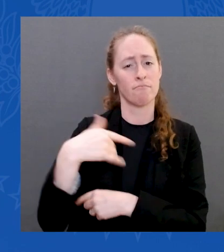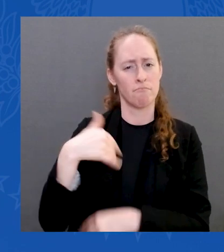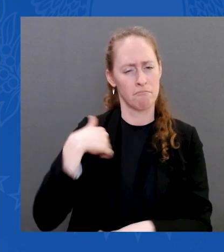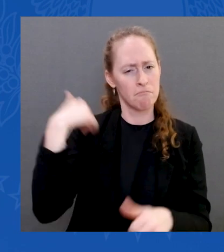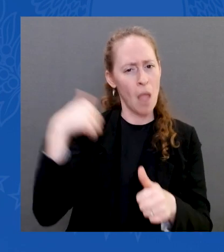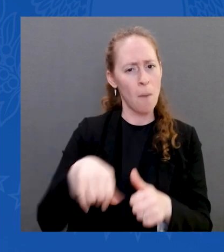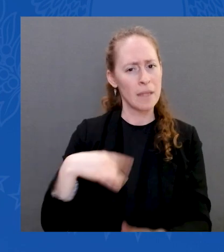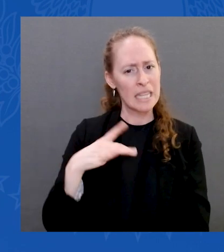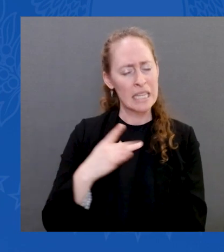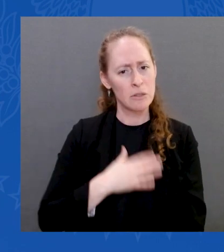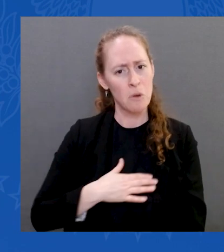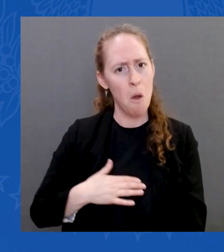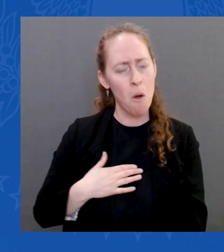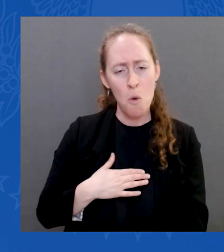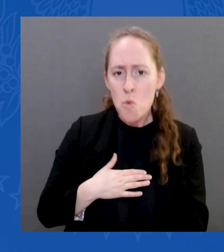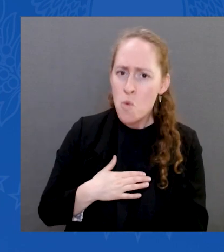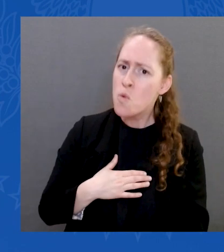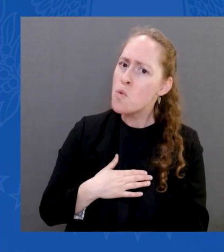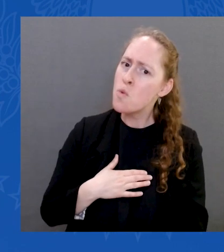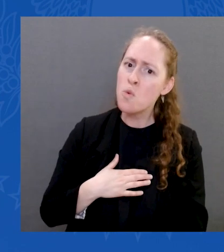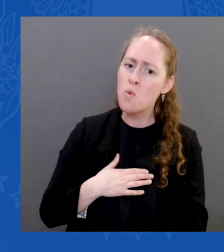It's hard. How much you prepare.